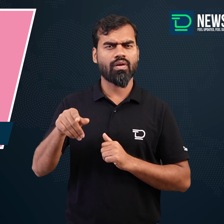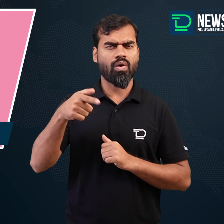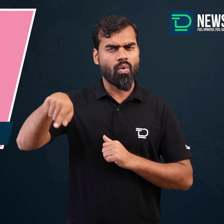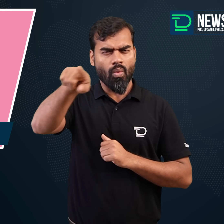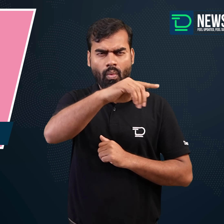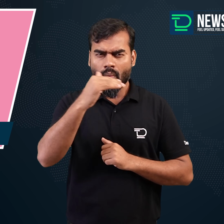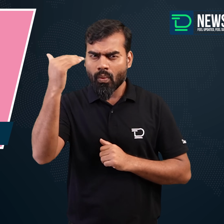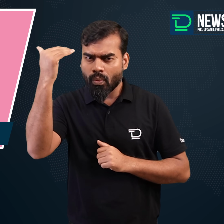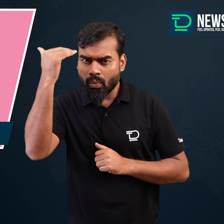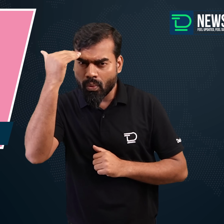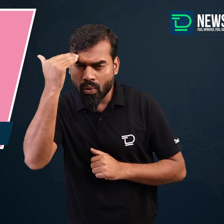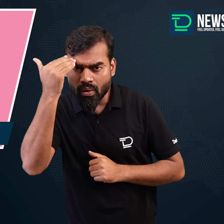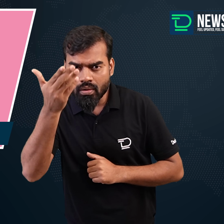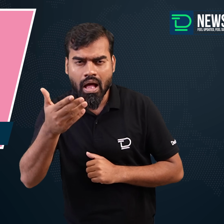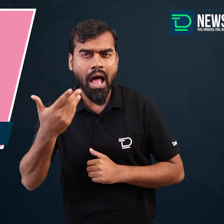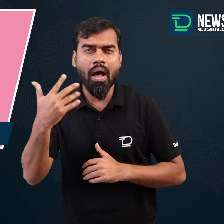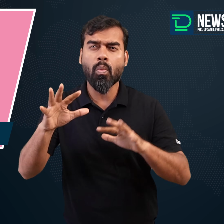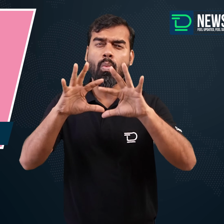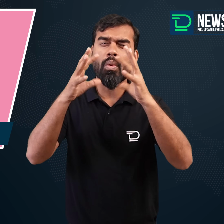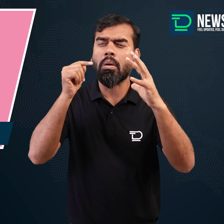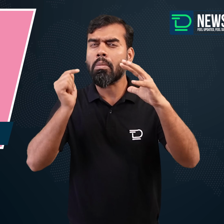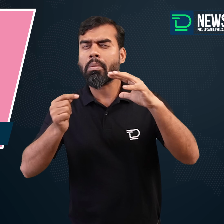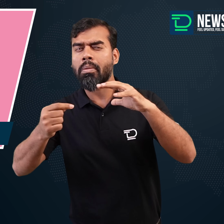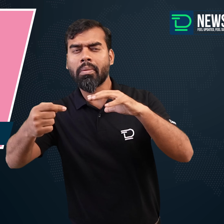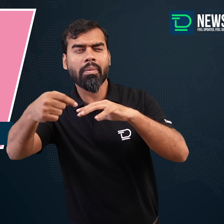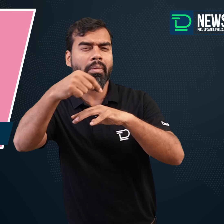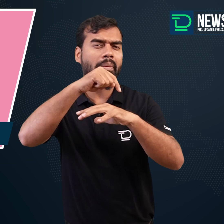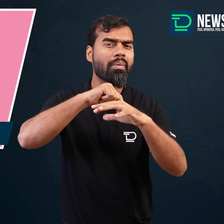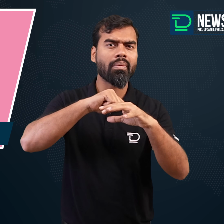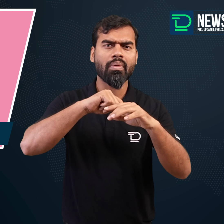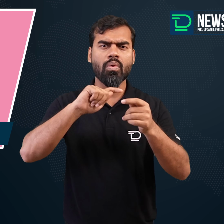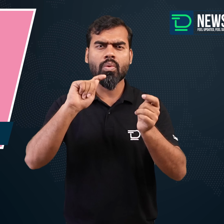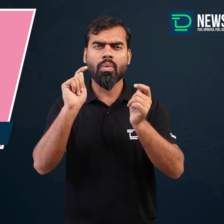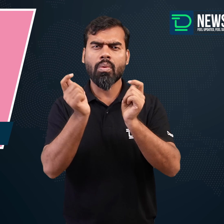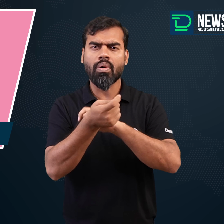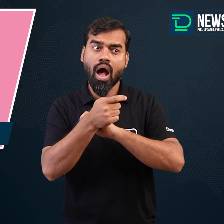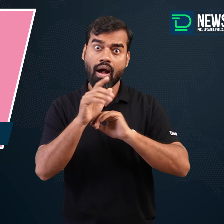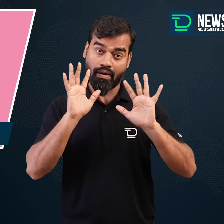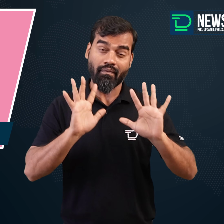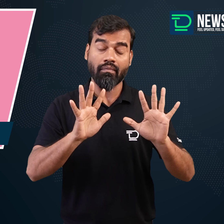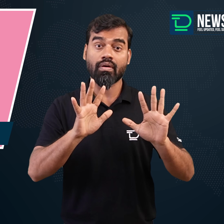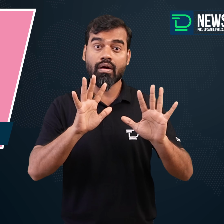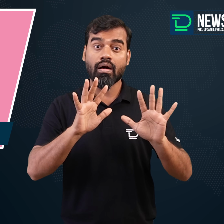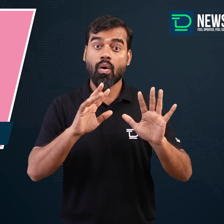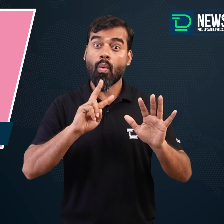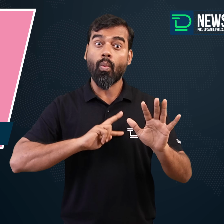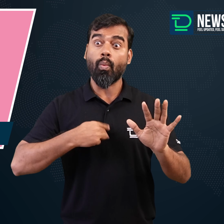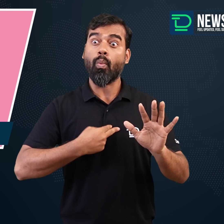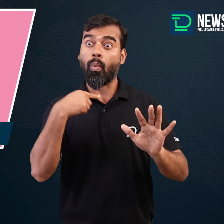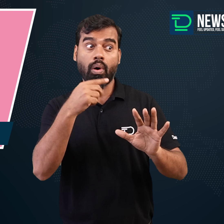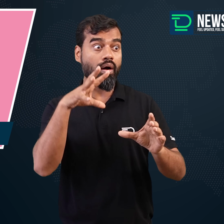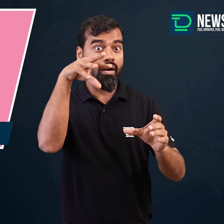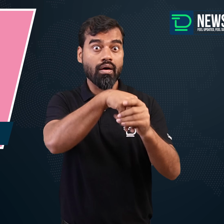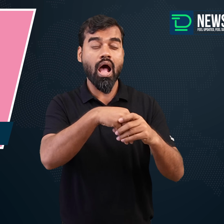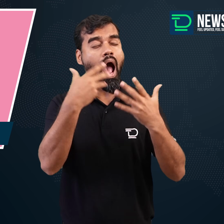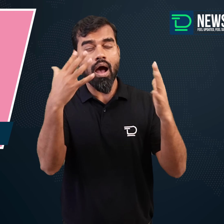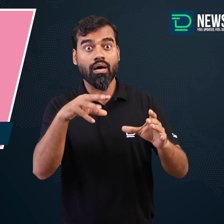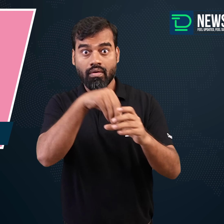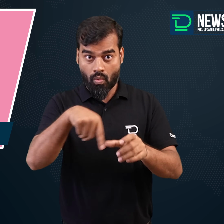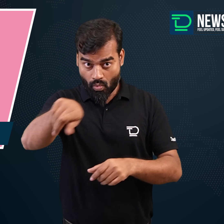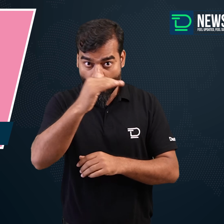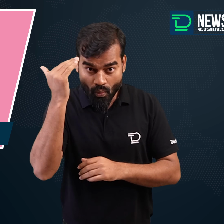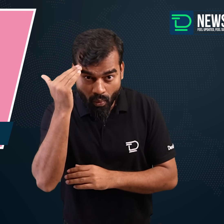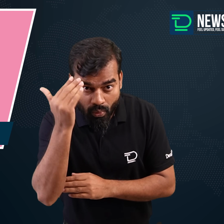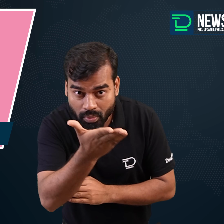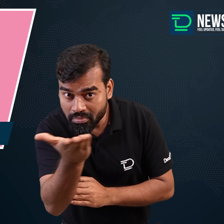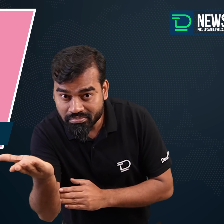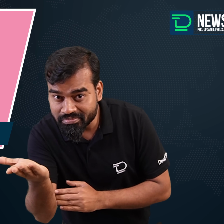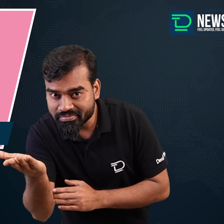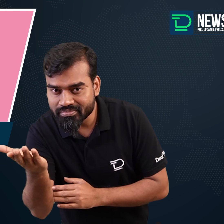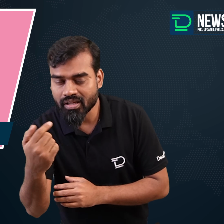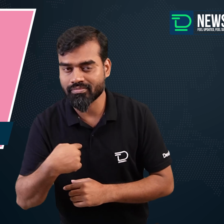Did you know any transgender players played on the international team?